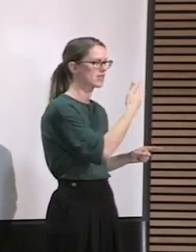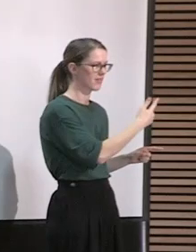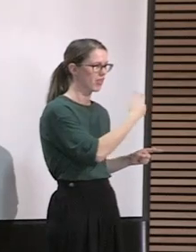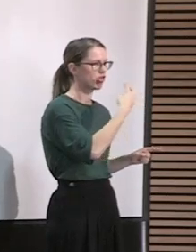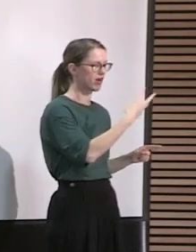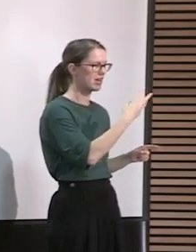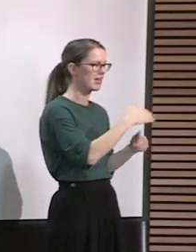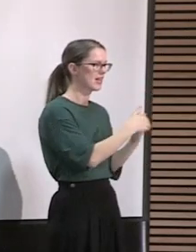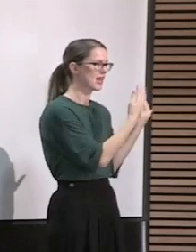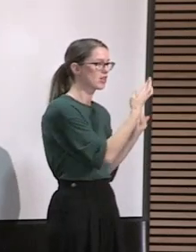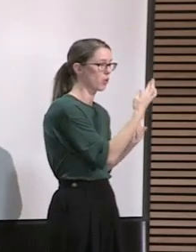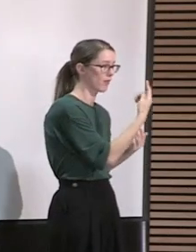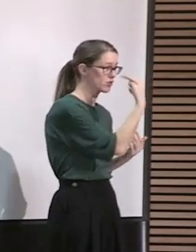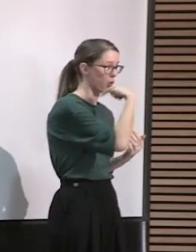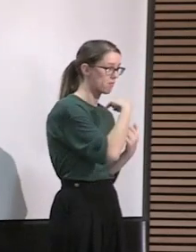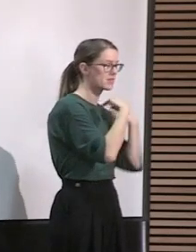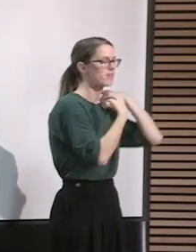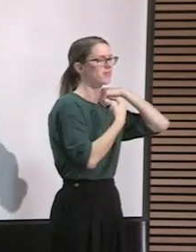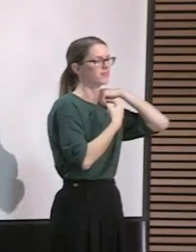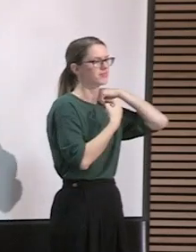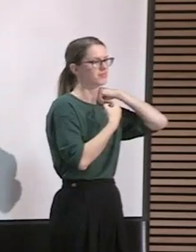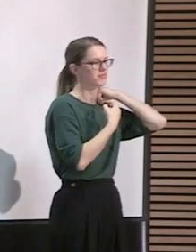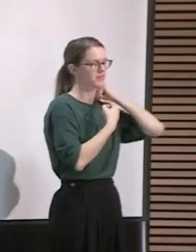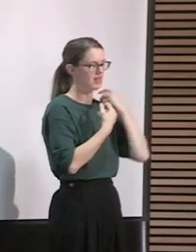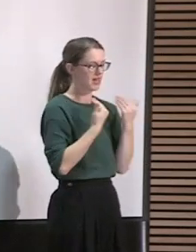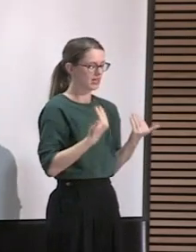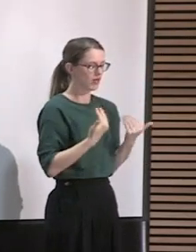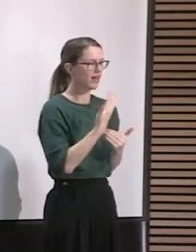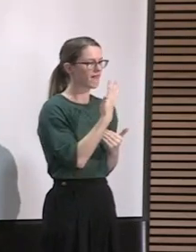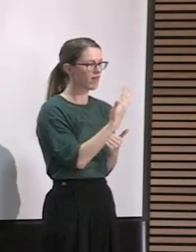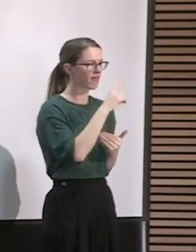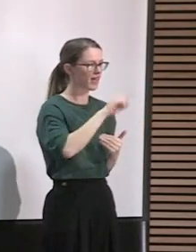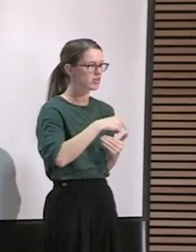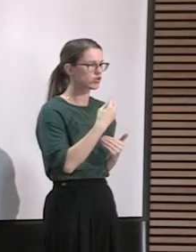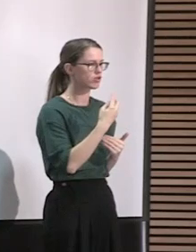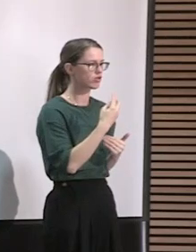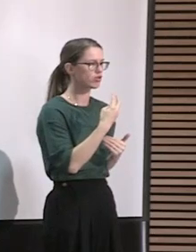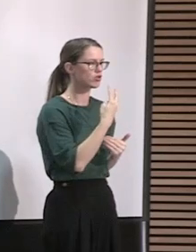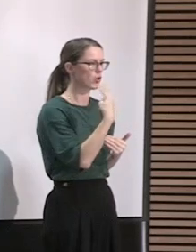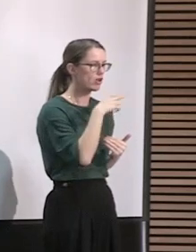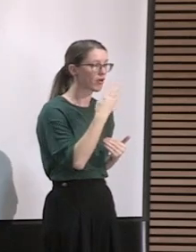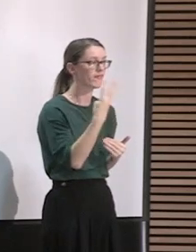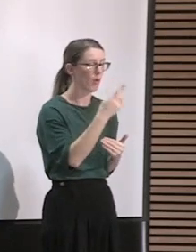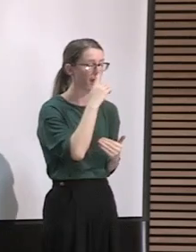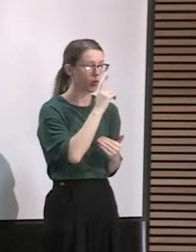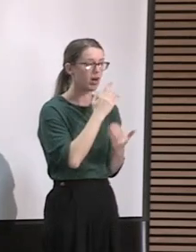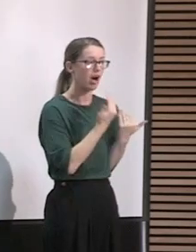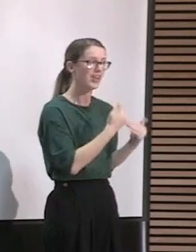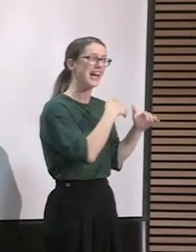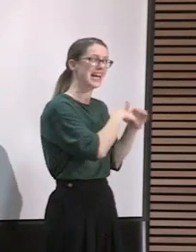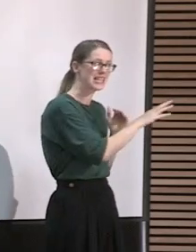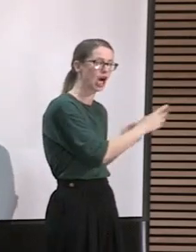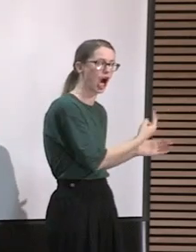20,065 Day 3 swabs taken and